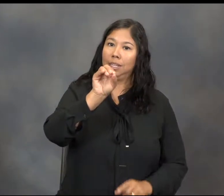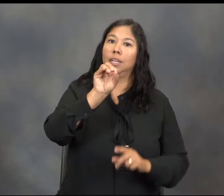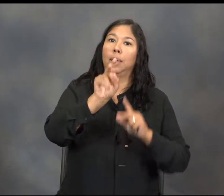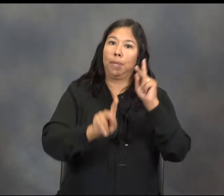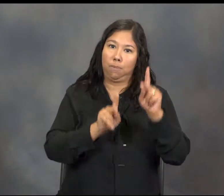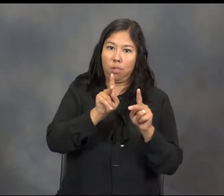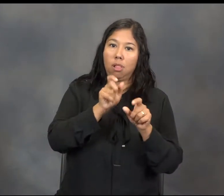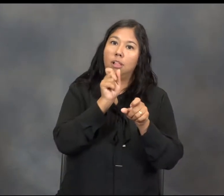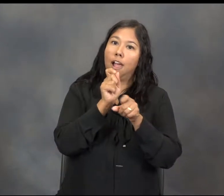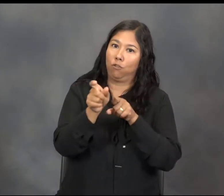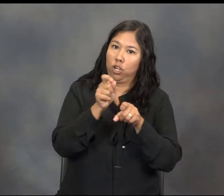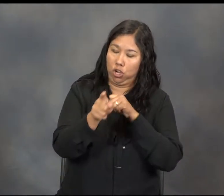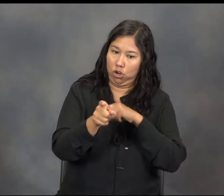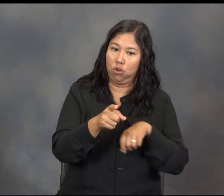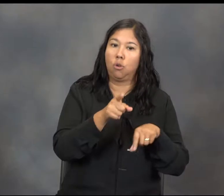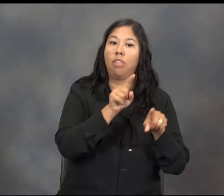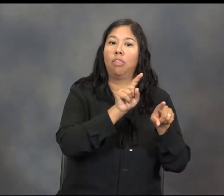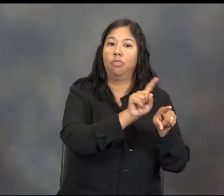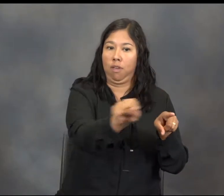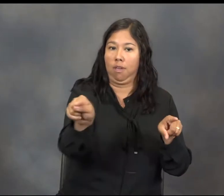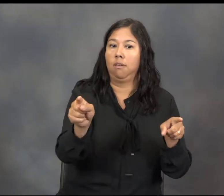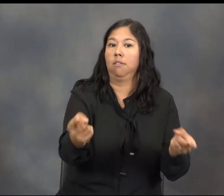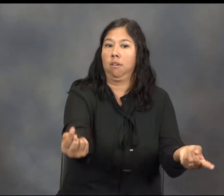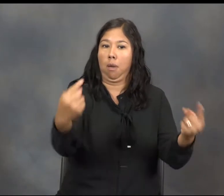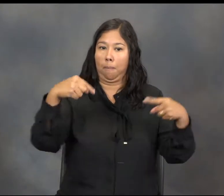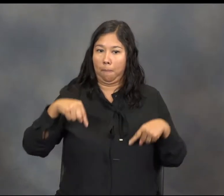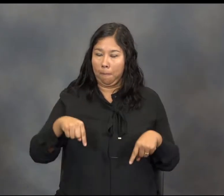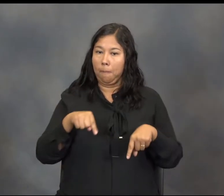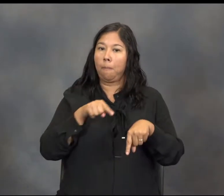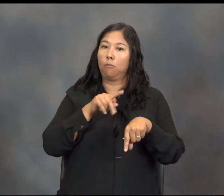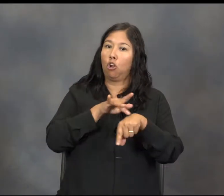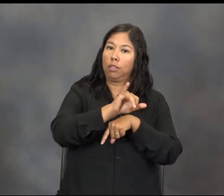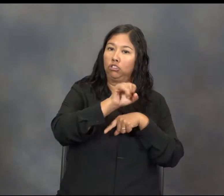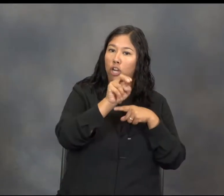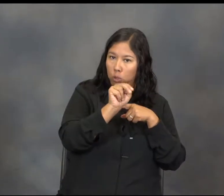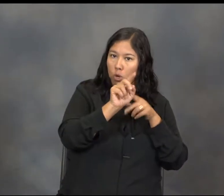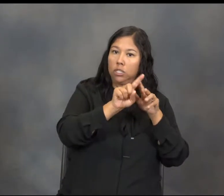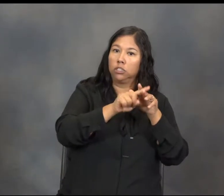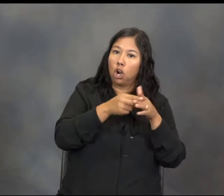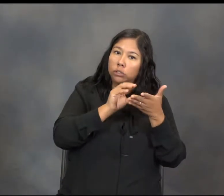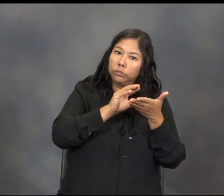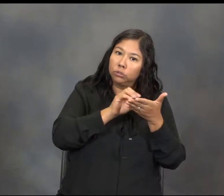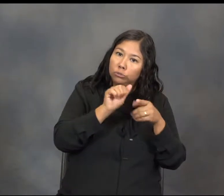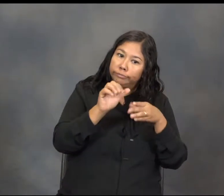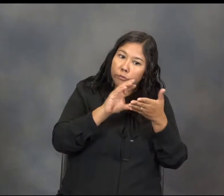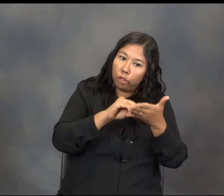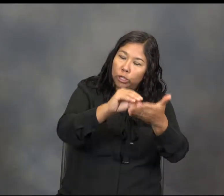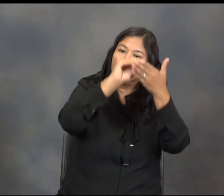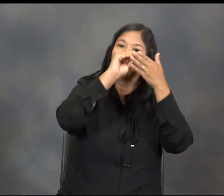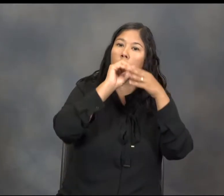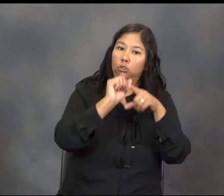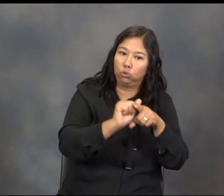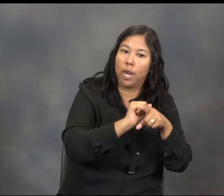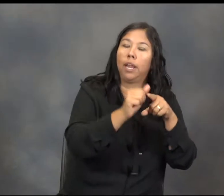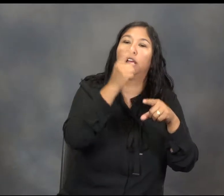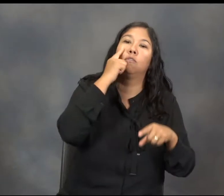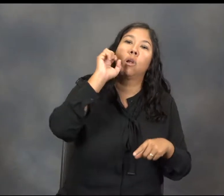They come in early in January and start training In tax law and tax site procedures.